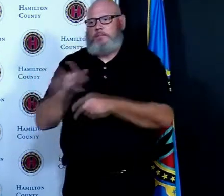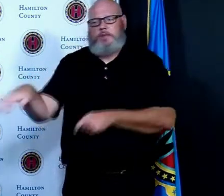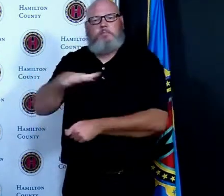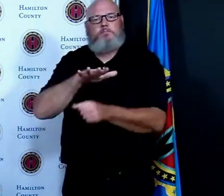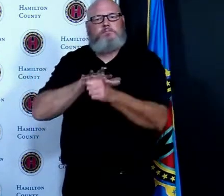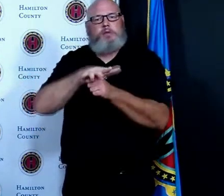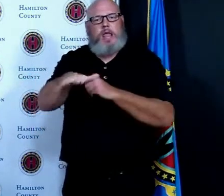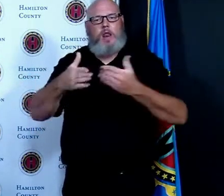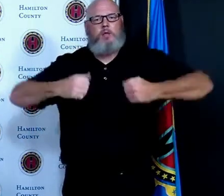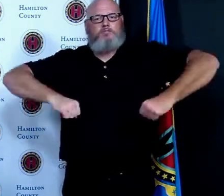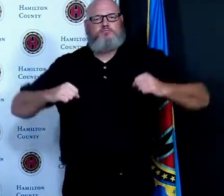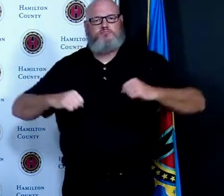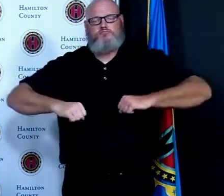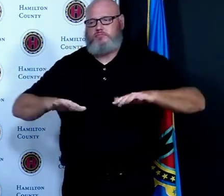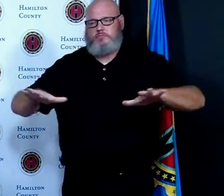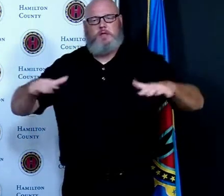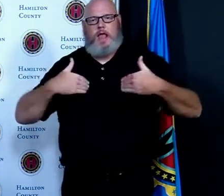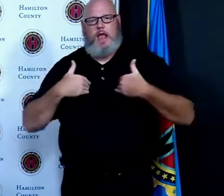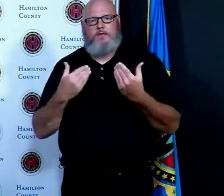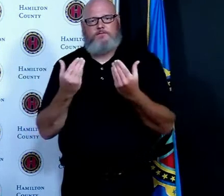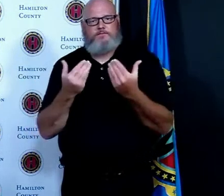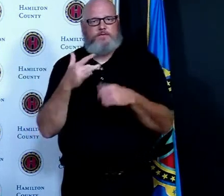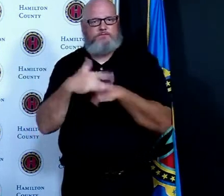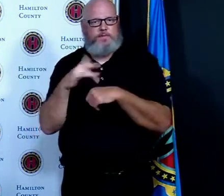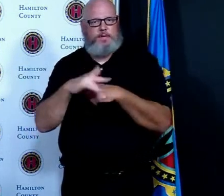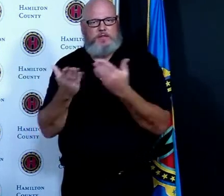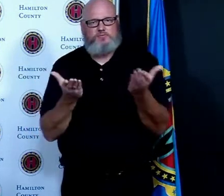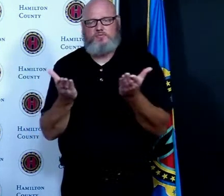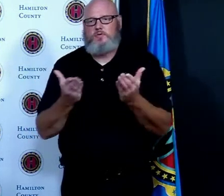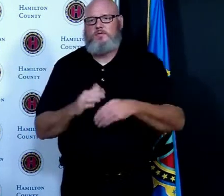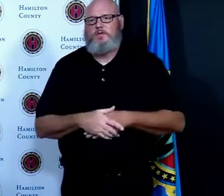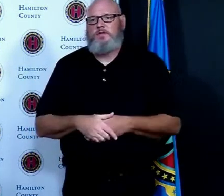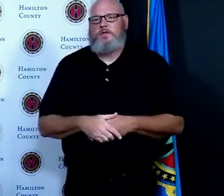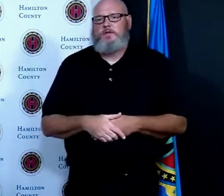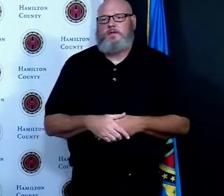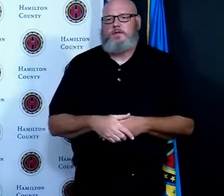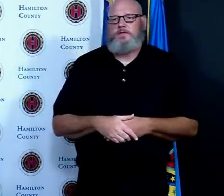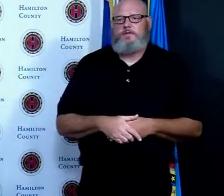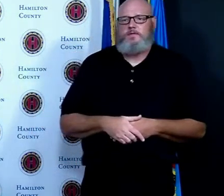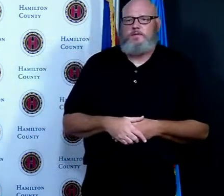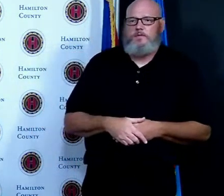we are prepared we put together detailed plans when the first the virus is first introduced